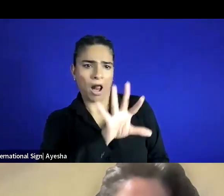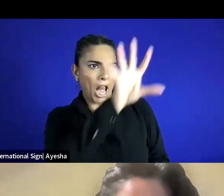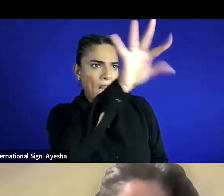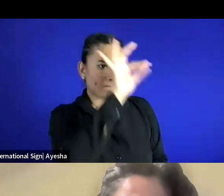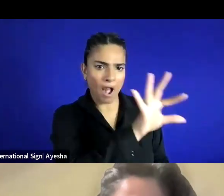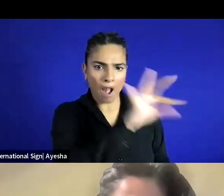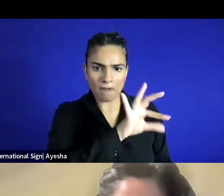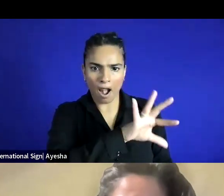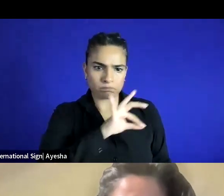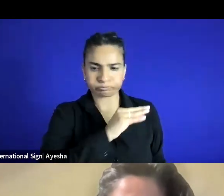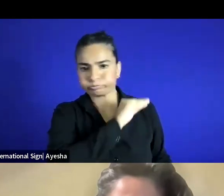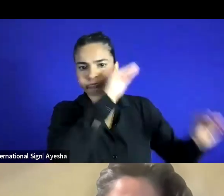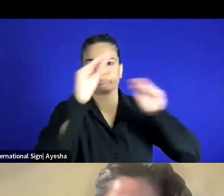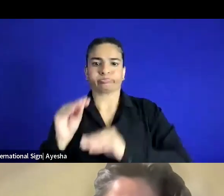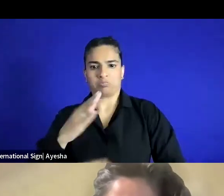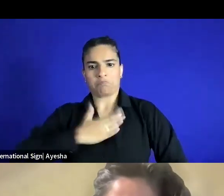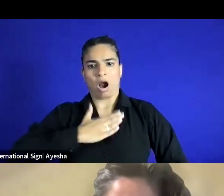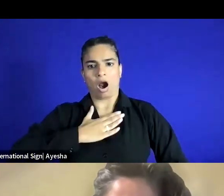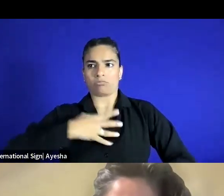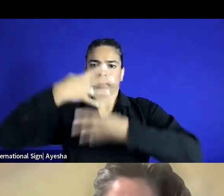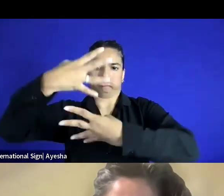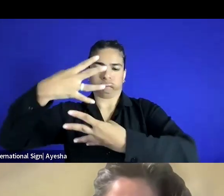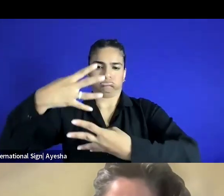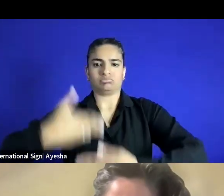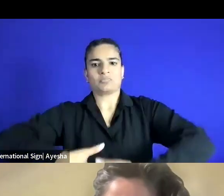is you click on this plus sign on the far right of the screen.